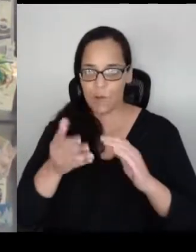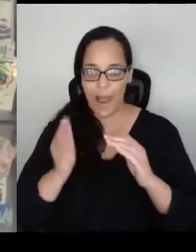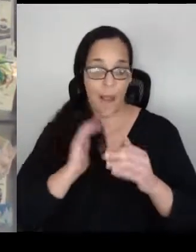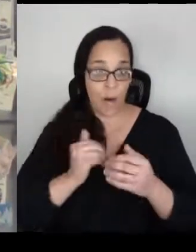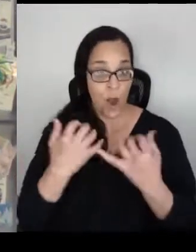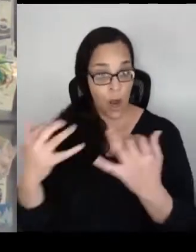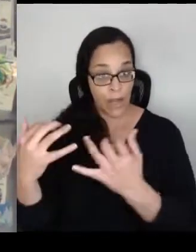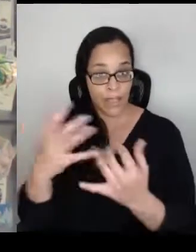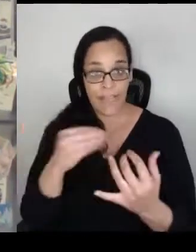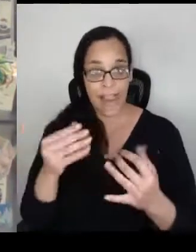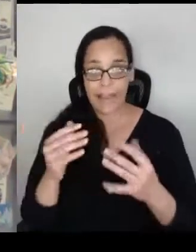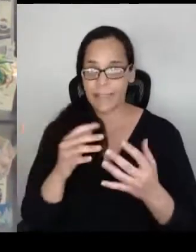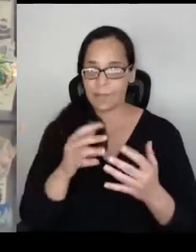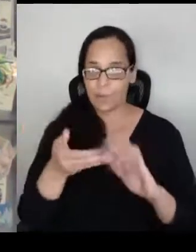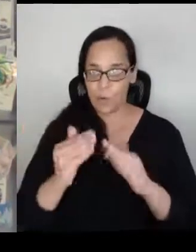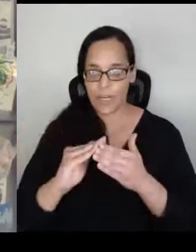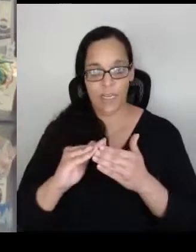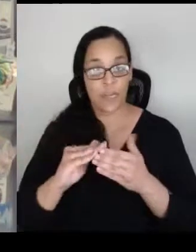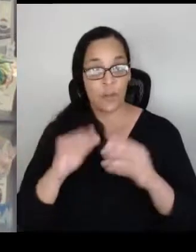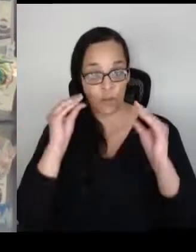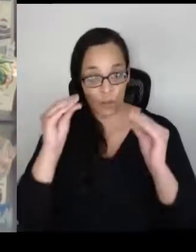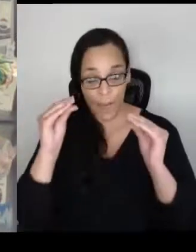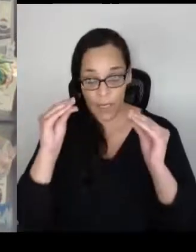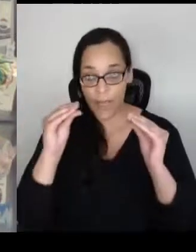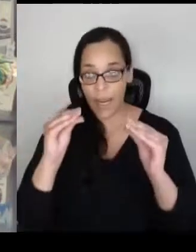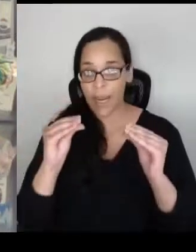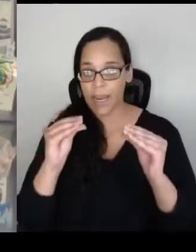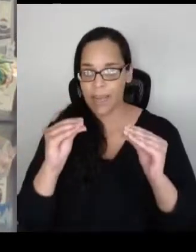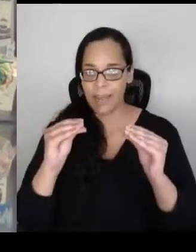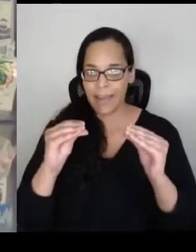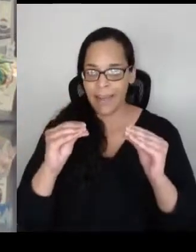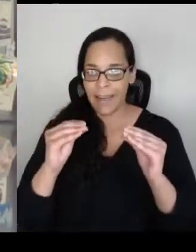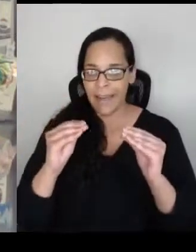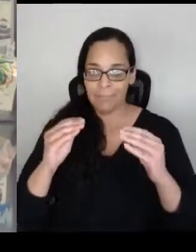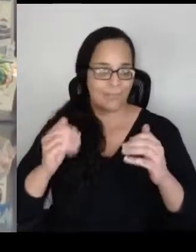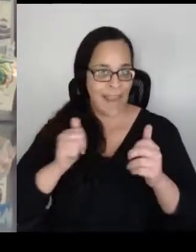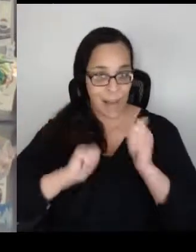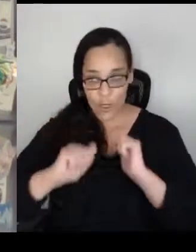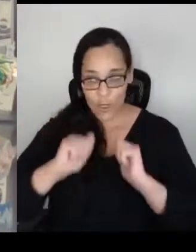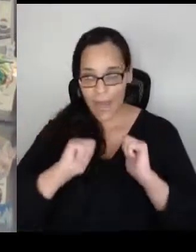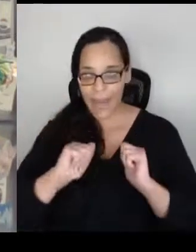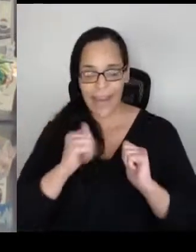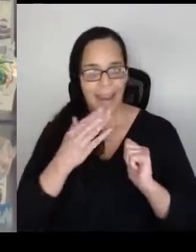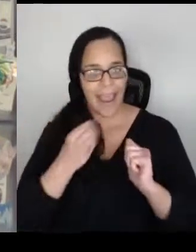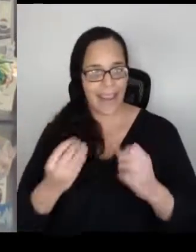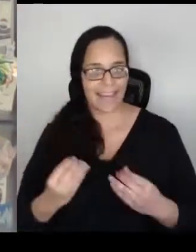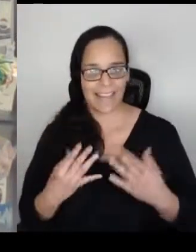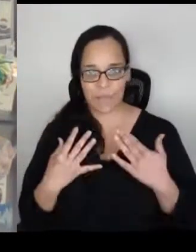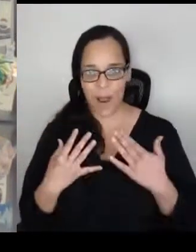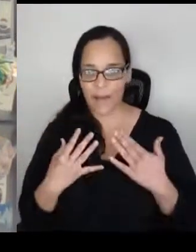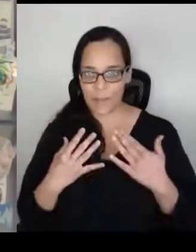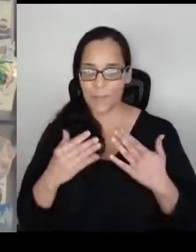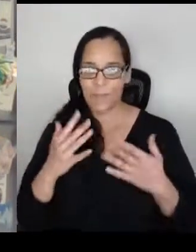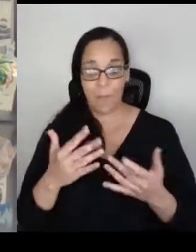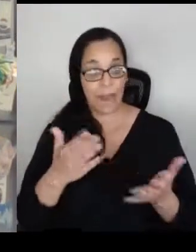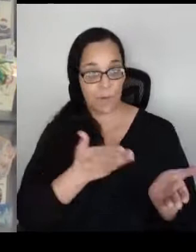By bringing together frontline thought leaders to discuss complex topics of history in the present day, we hope SOMETIMES WE MUST INTERFERE